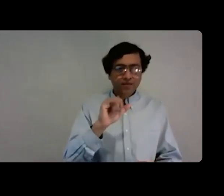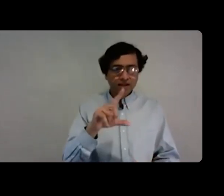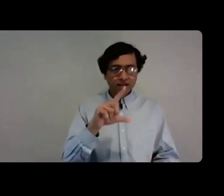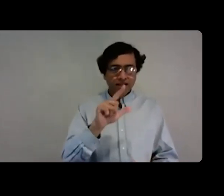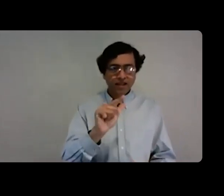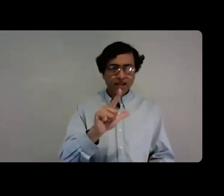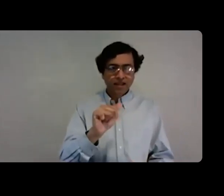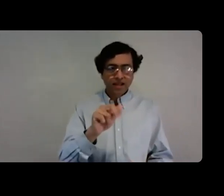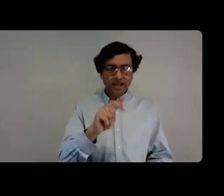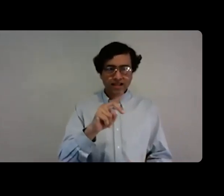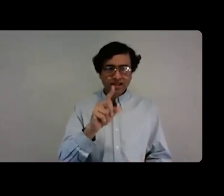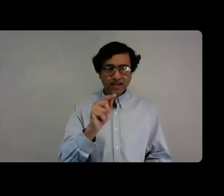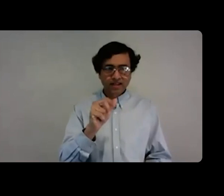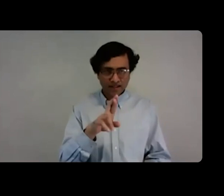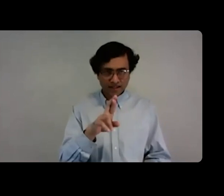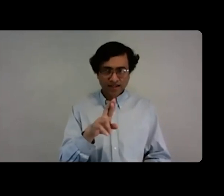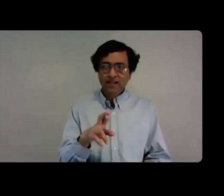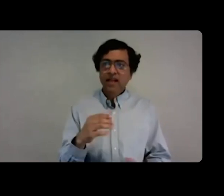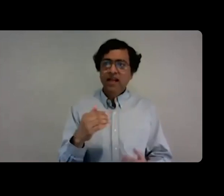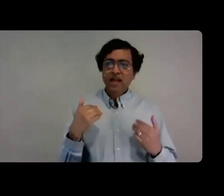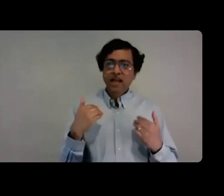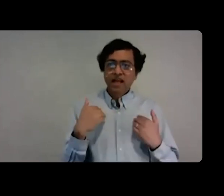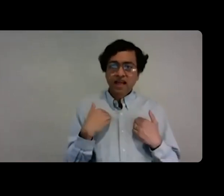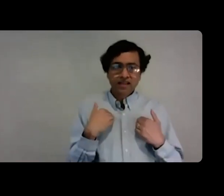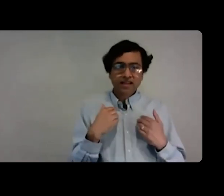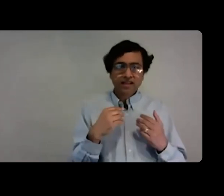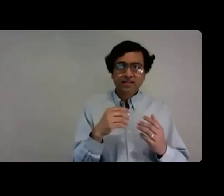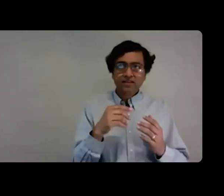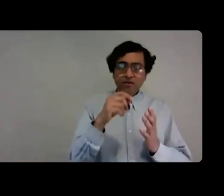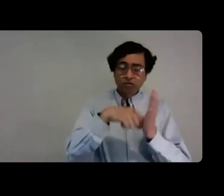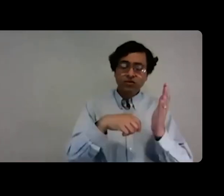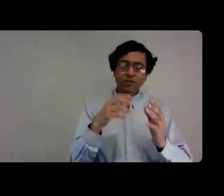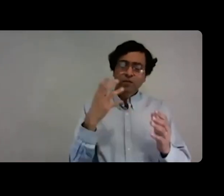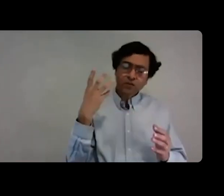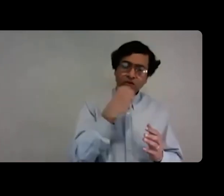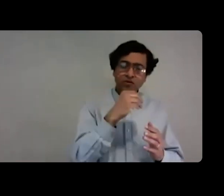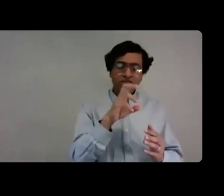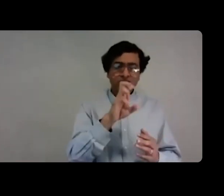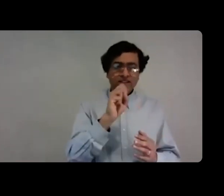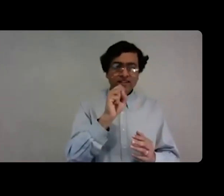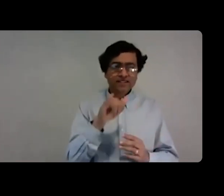And Emil Ladner, you see the quote on the slide who graduated from Gallaudet,